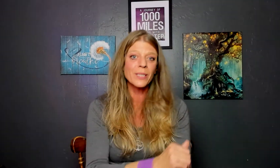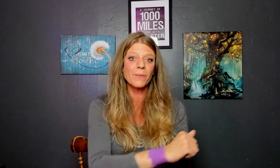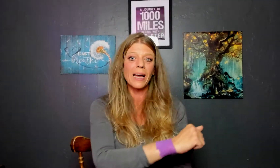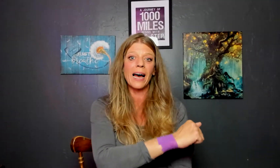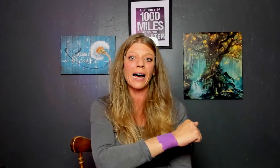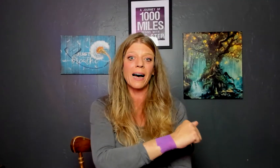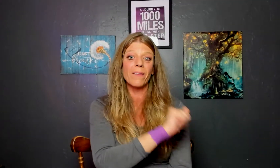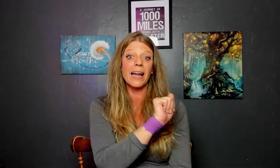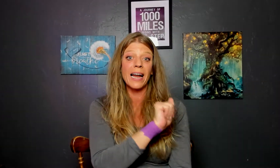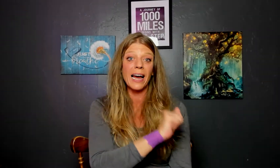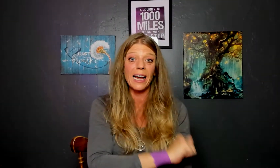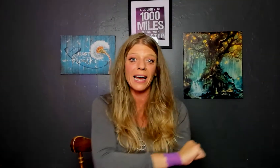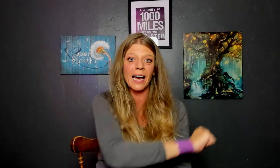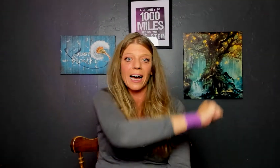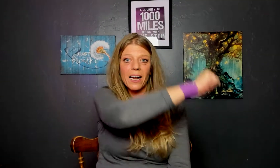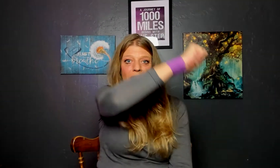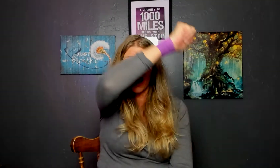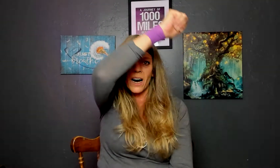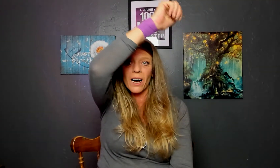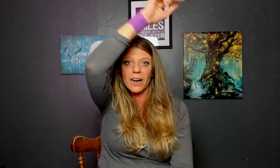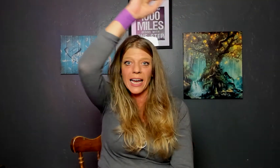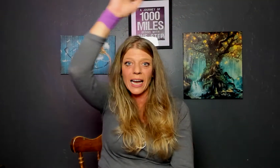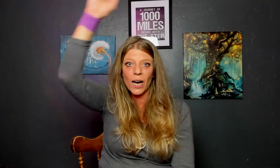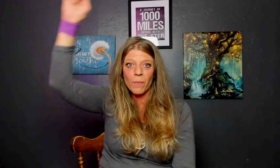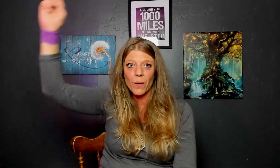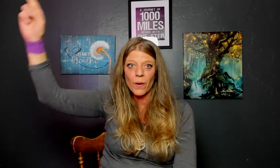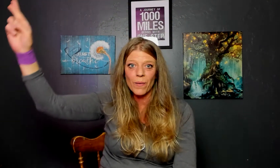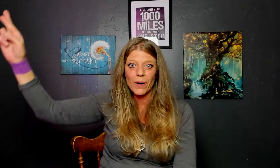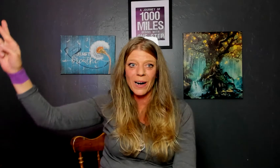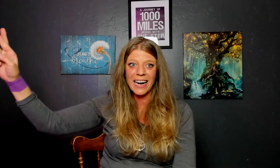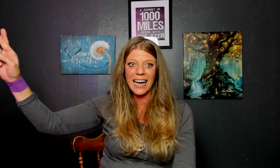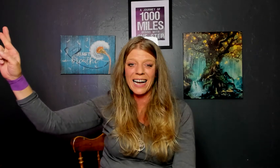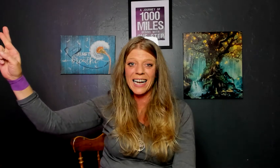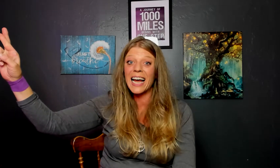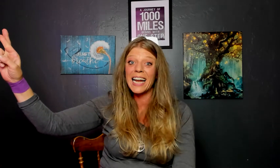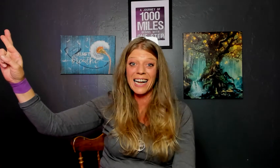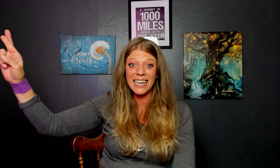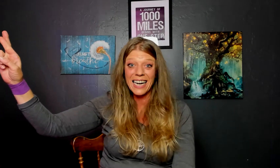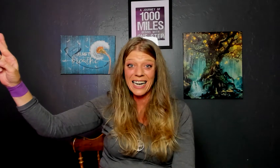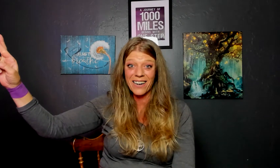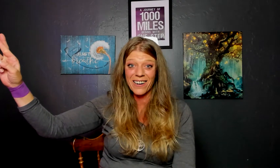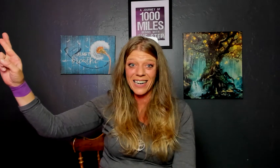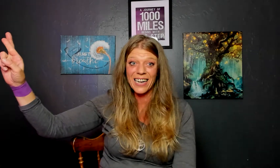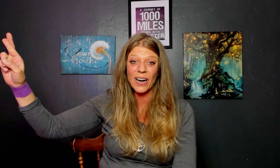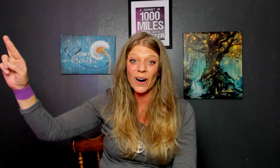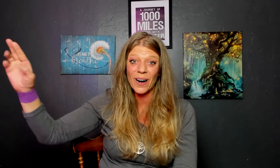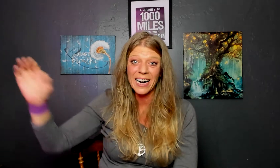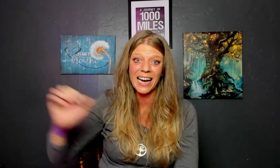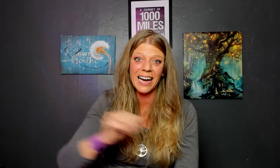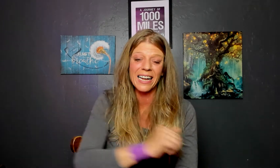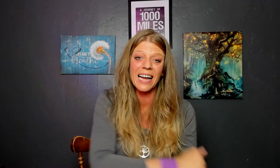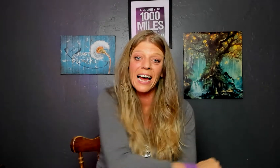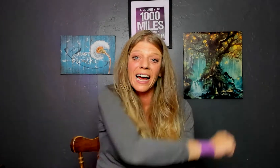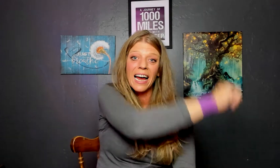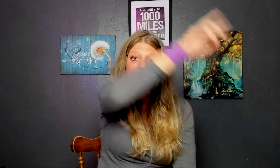We have an A-Hand arcing up over our head and ending here in an R-Hand.